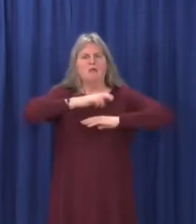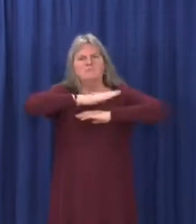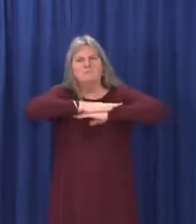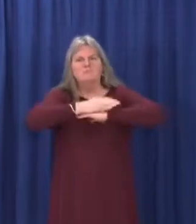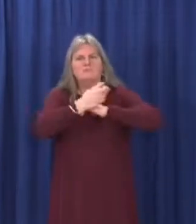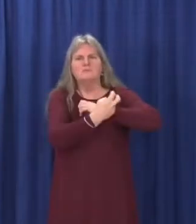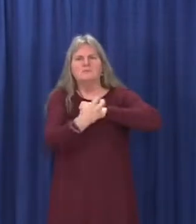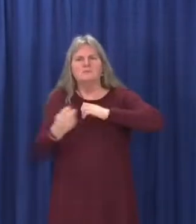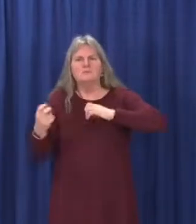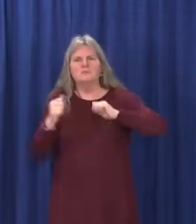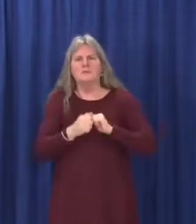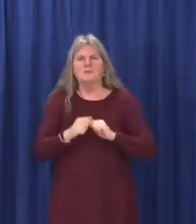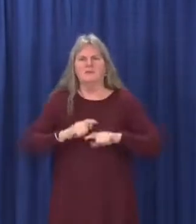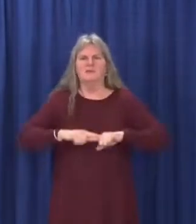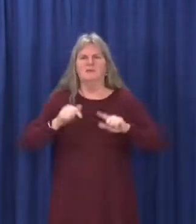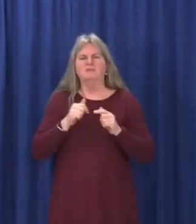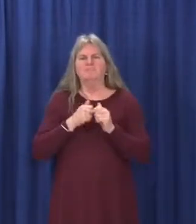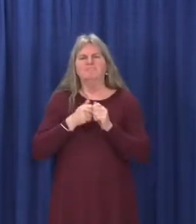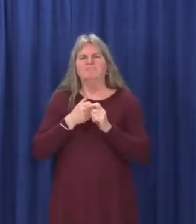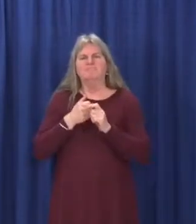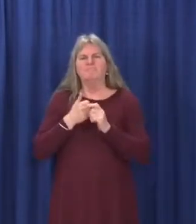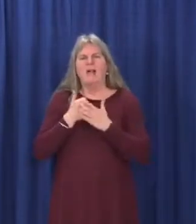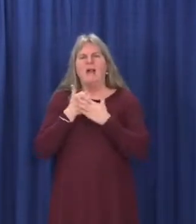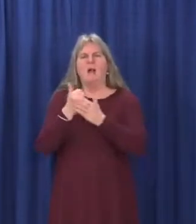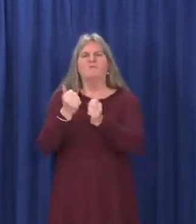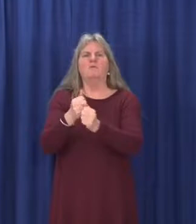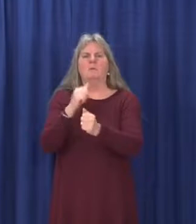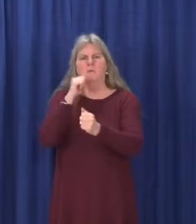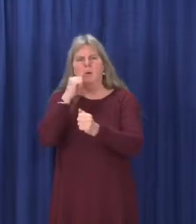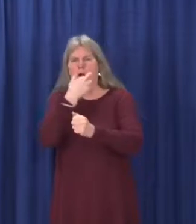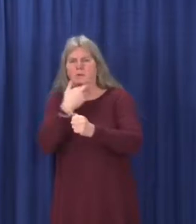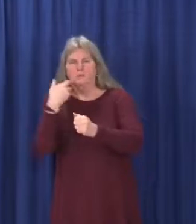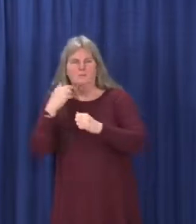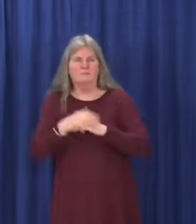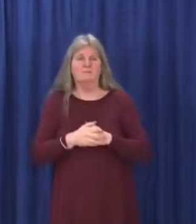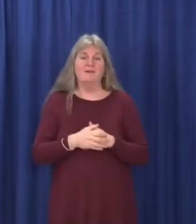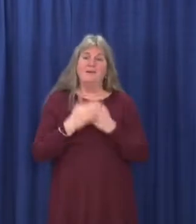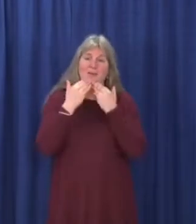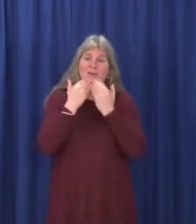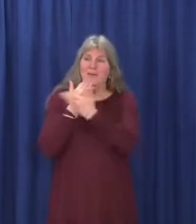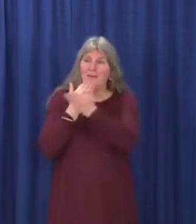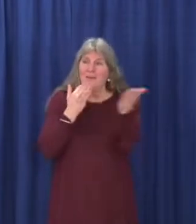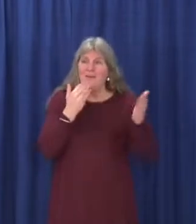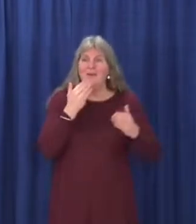bars and restaurants. Again, I want to thank all of the individuals and businesses and organizations that continue